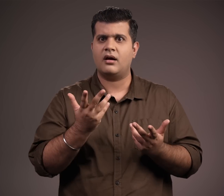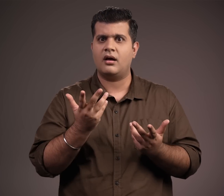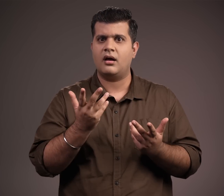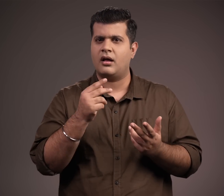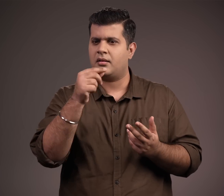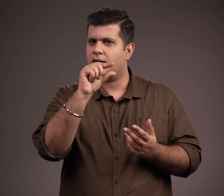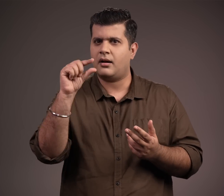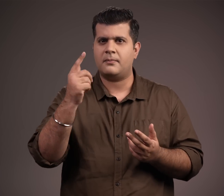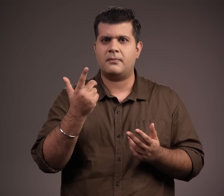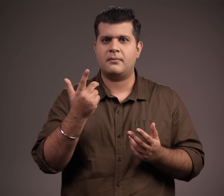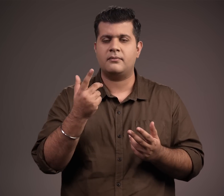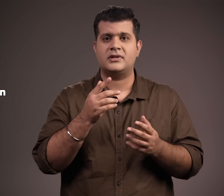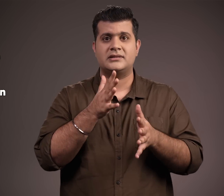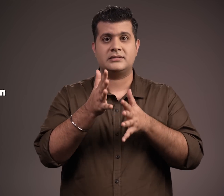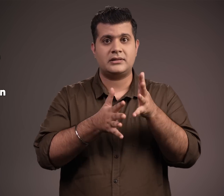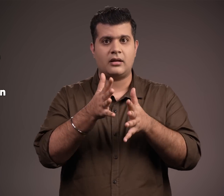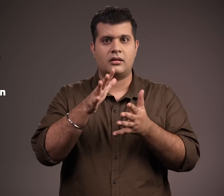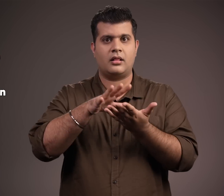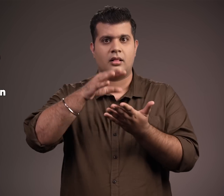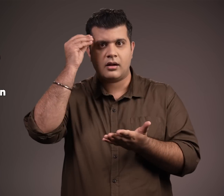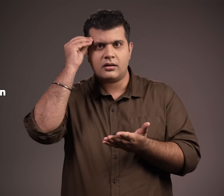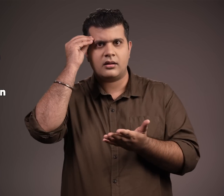It’s called SignLearn.